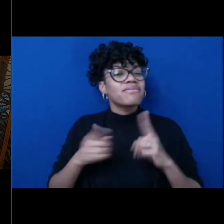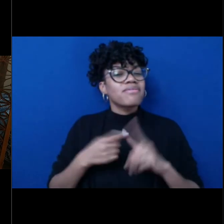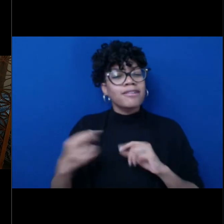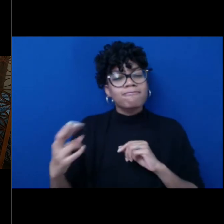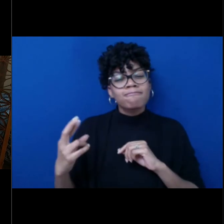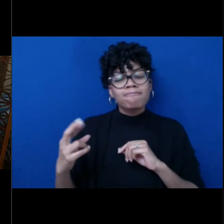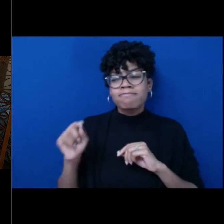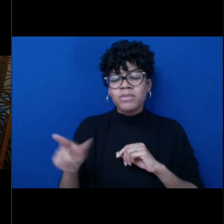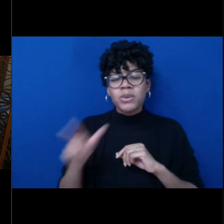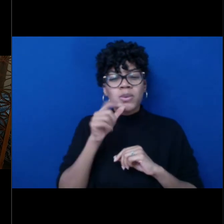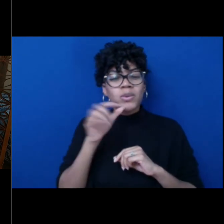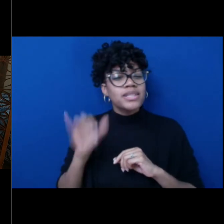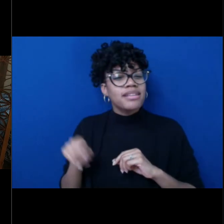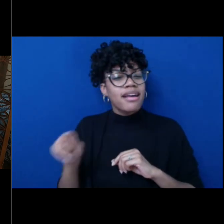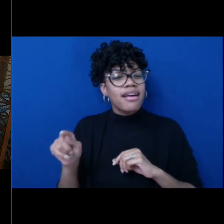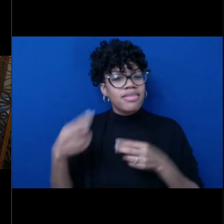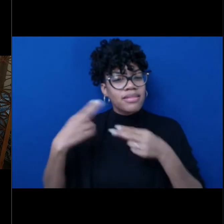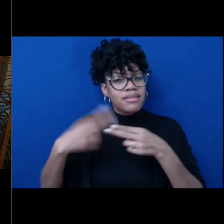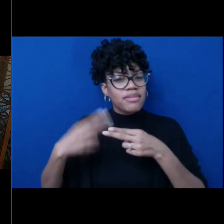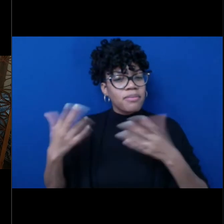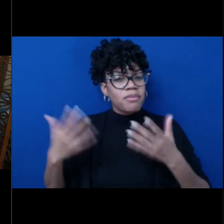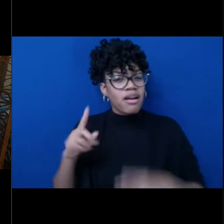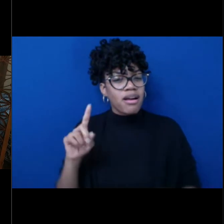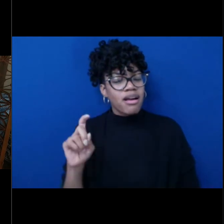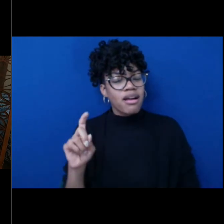Who remembers the name of the BFF to the coral polyp?